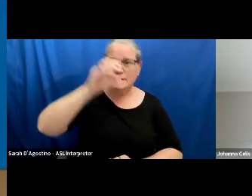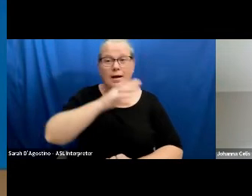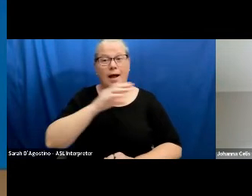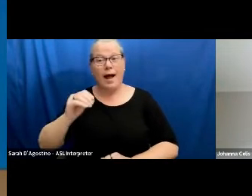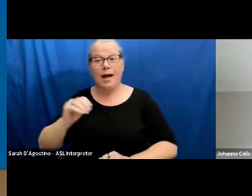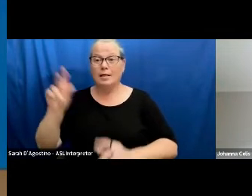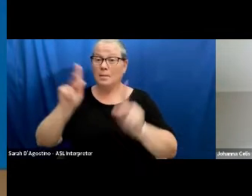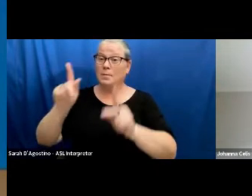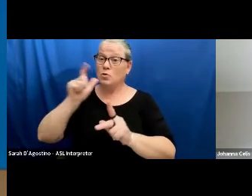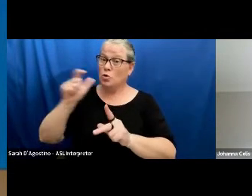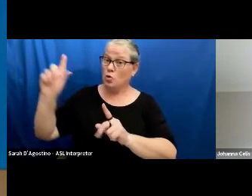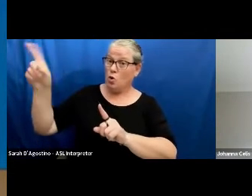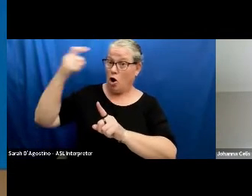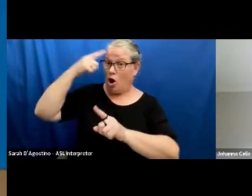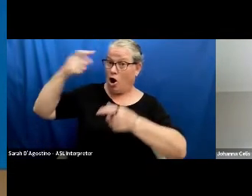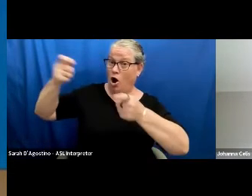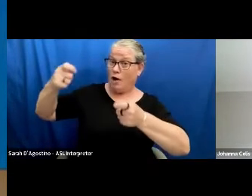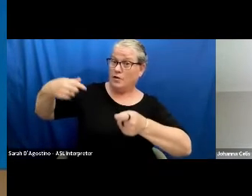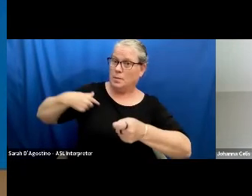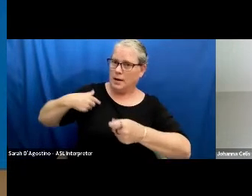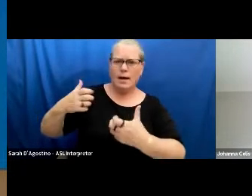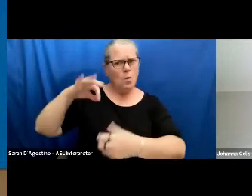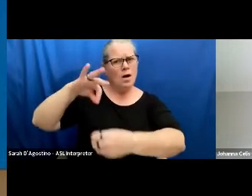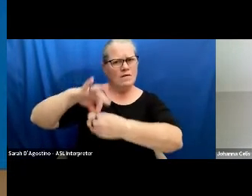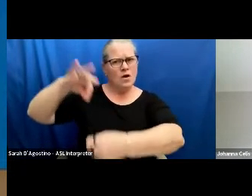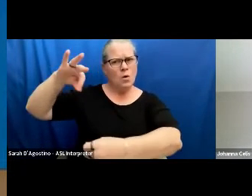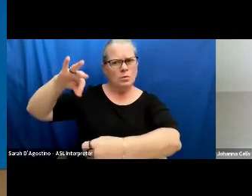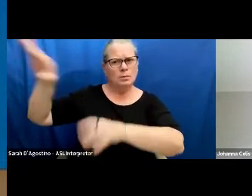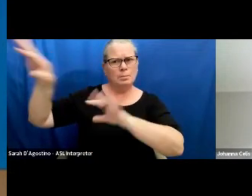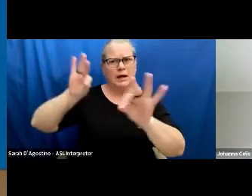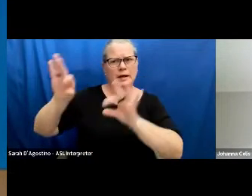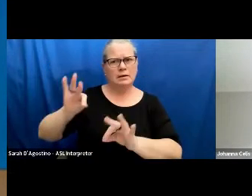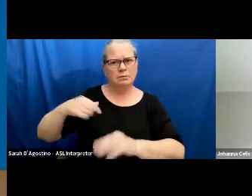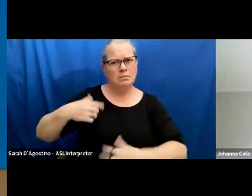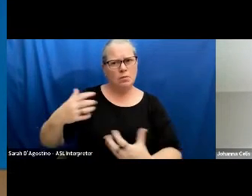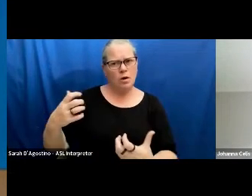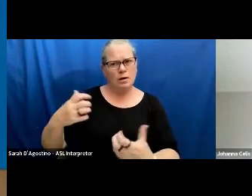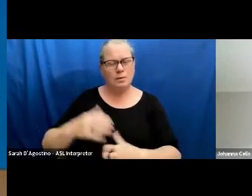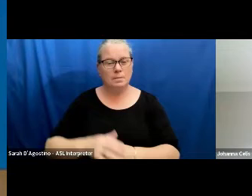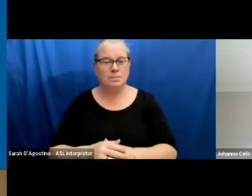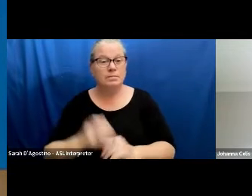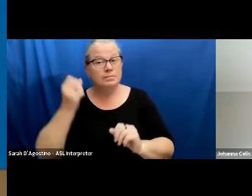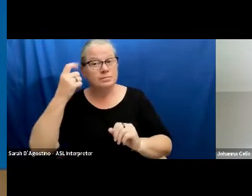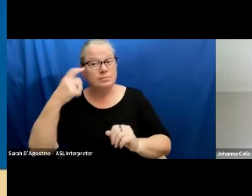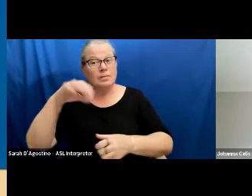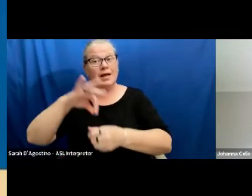workers to understand and people in general that people with disabilities are just that or people